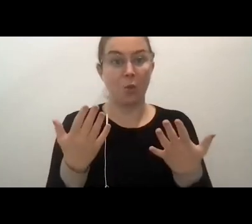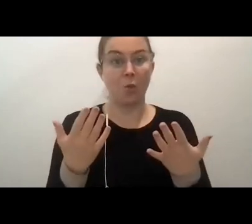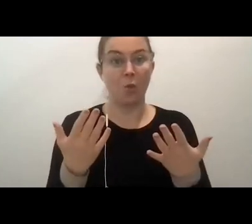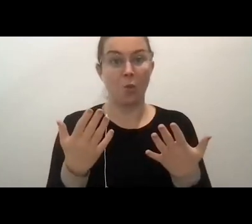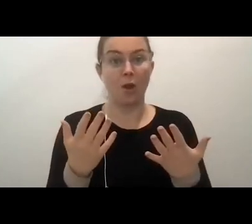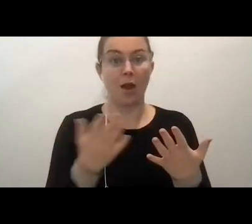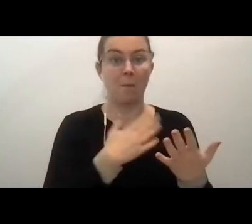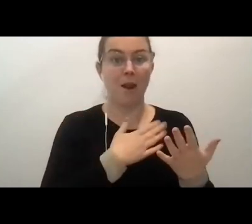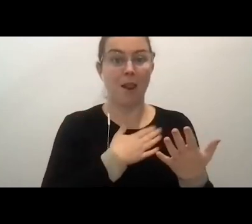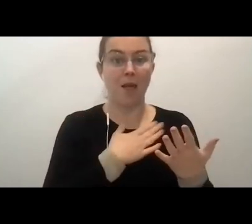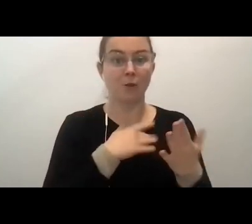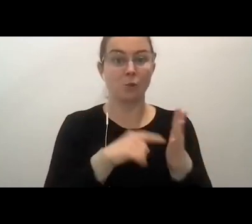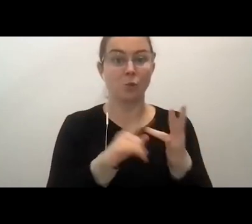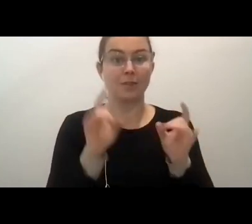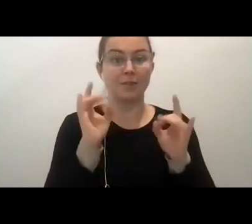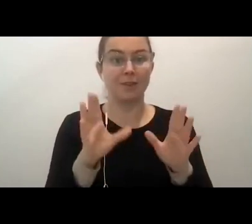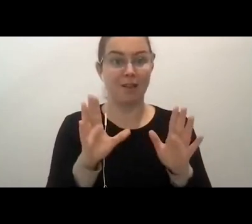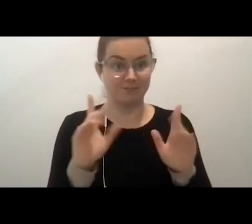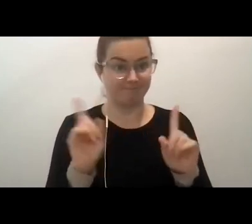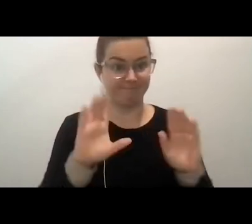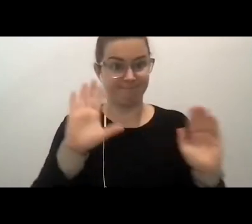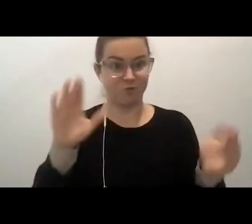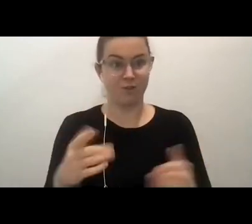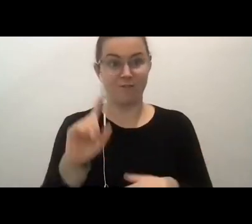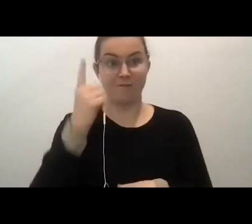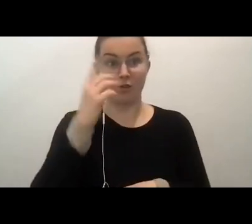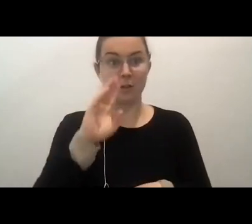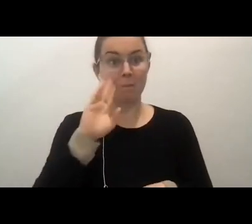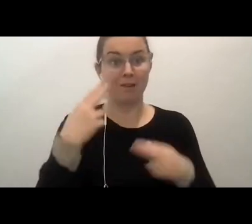by introducing our first speaker for tonight: